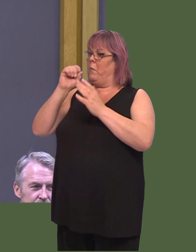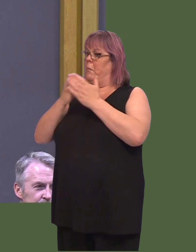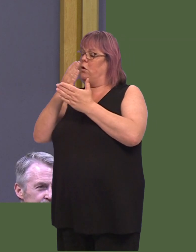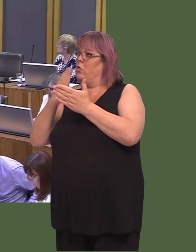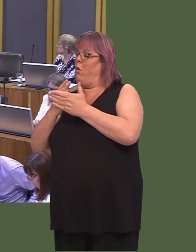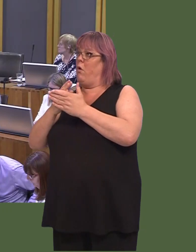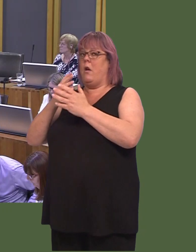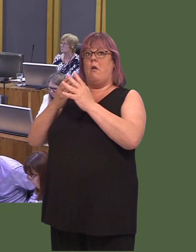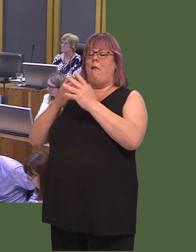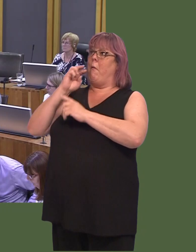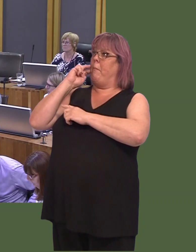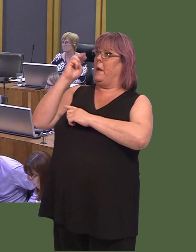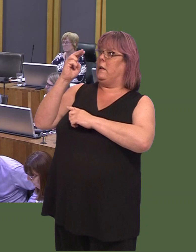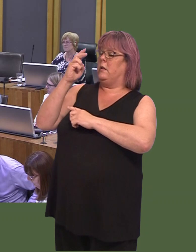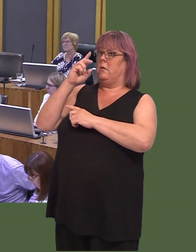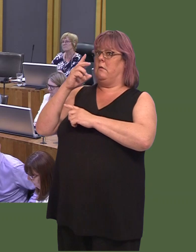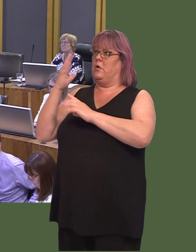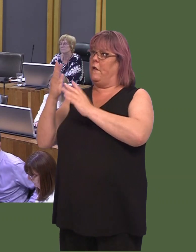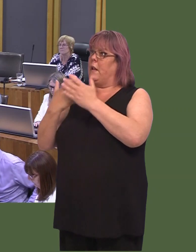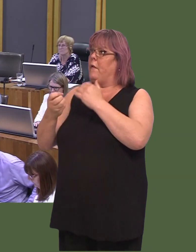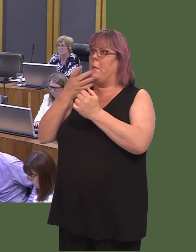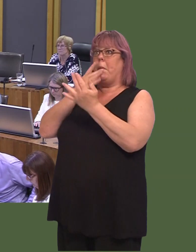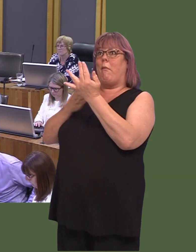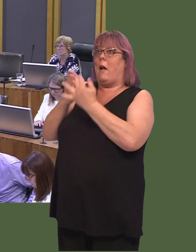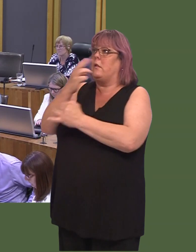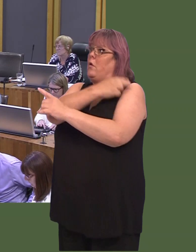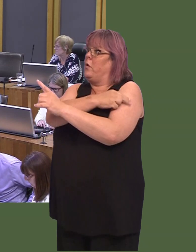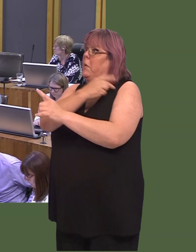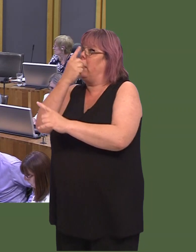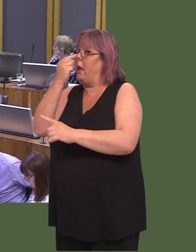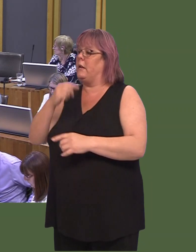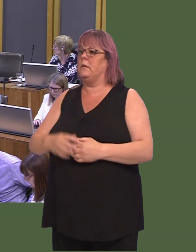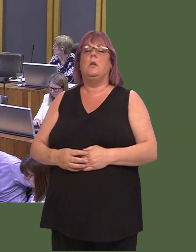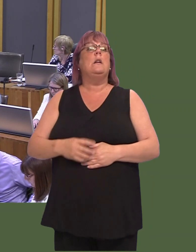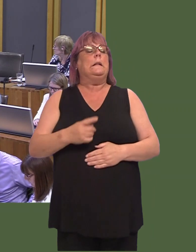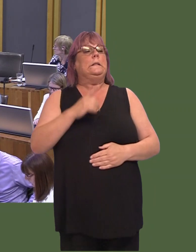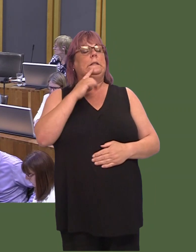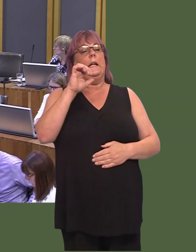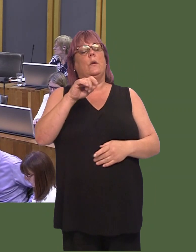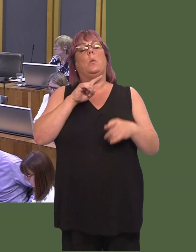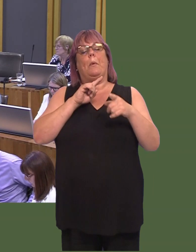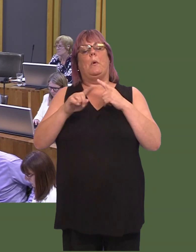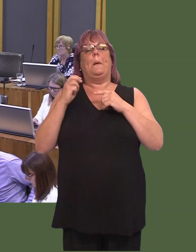Carwyn Jones AM: It won't be a service that runs on the rails, if I can put it that way, on light rail or heavy rail, but via buses.